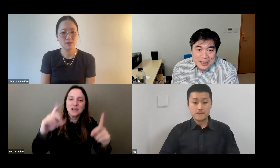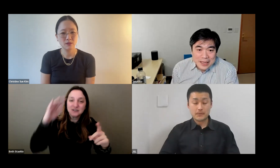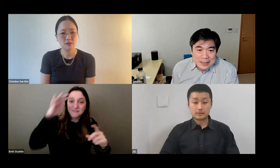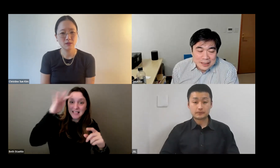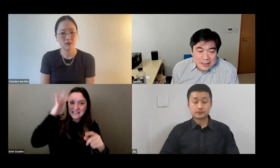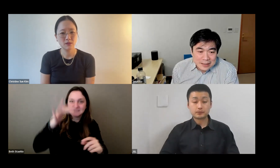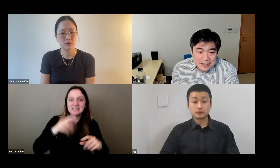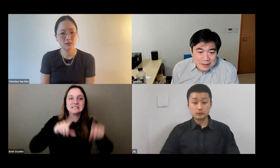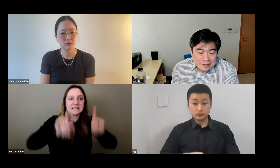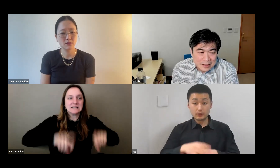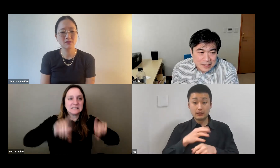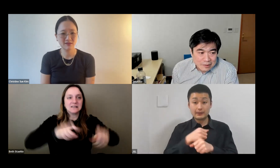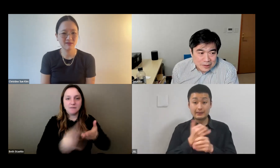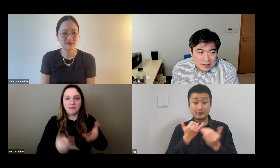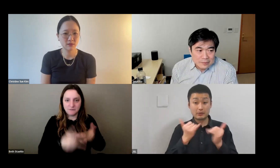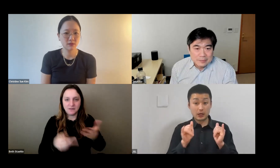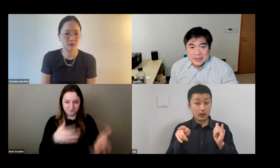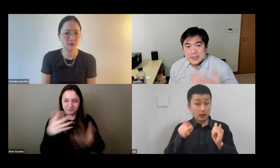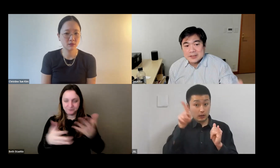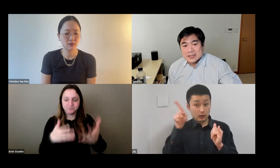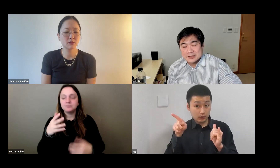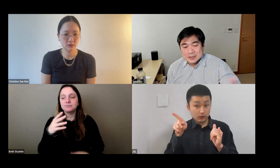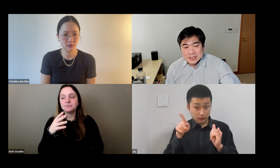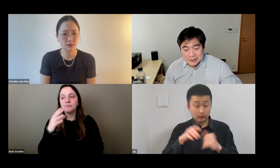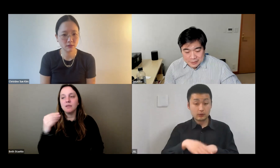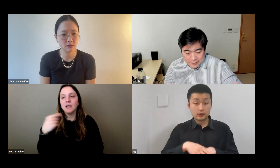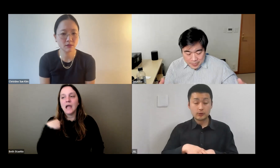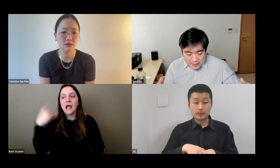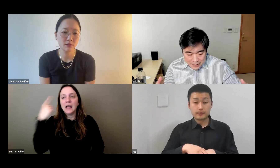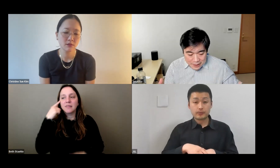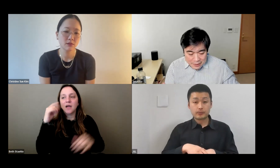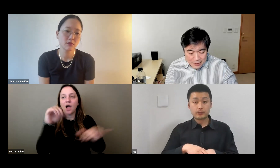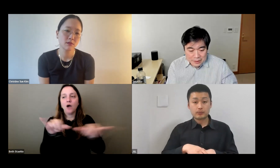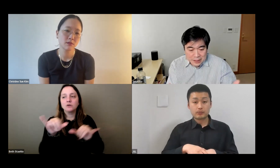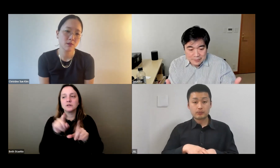and I think that also maybe, as you said, that there's some